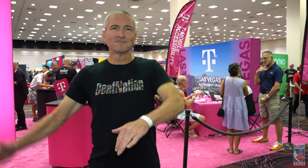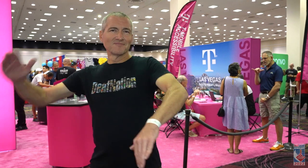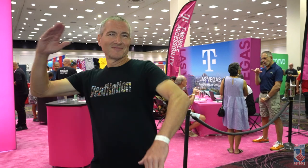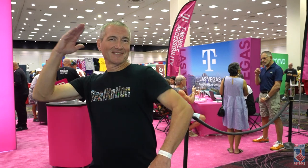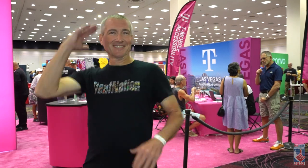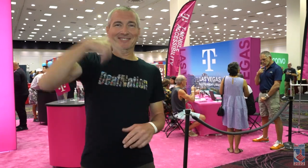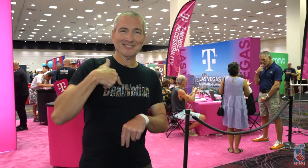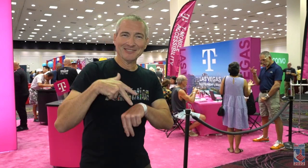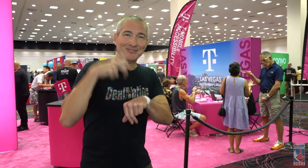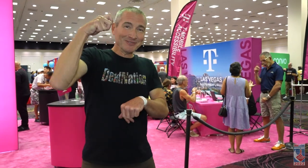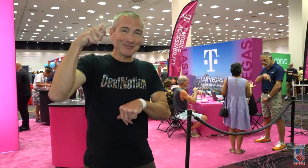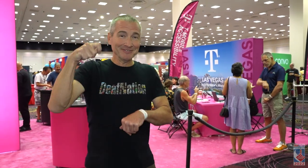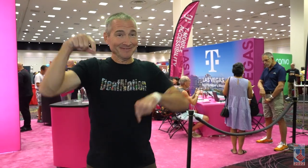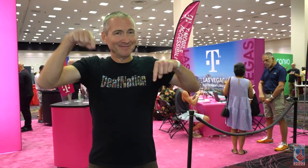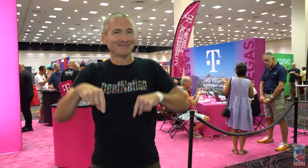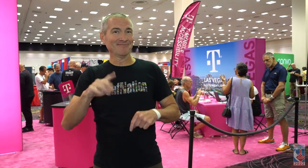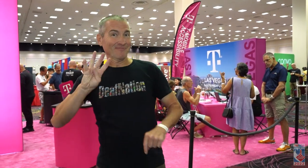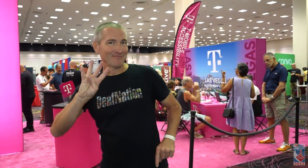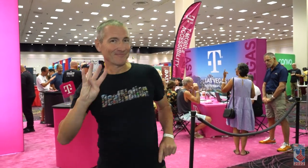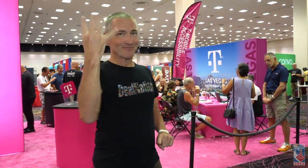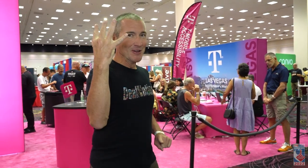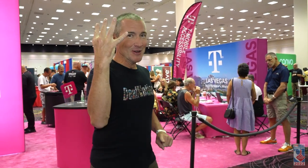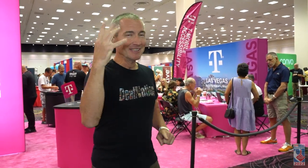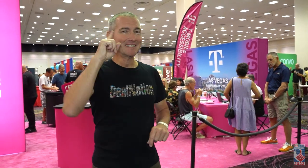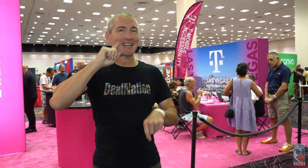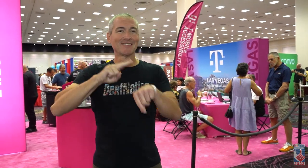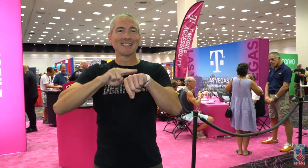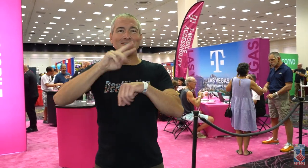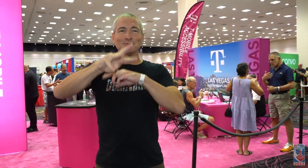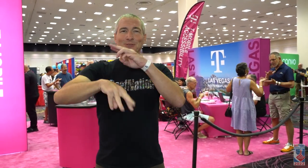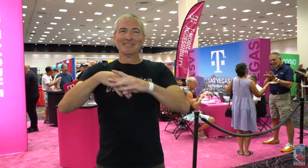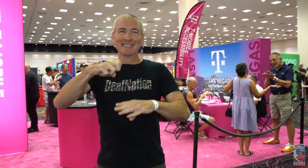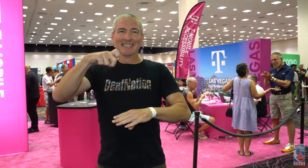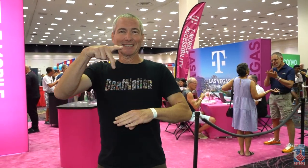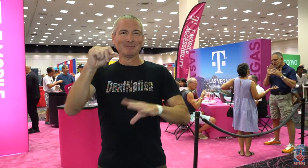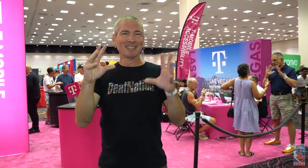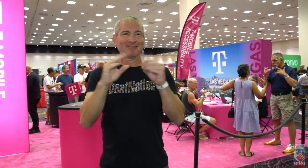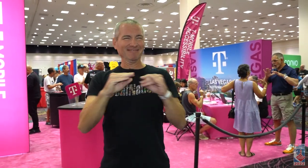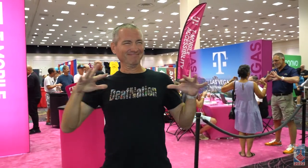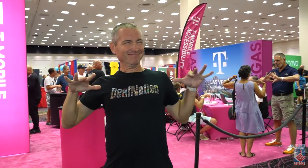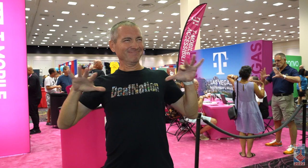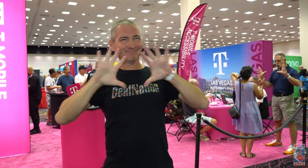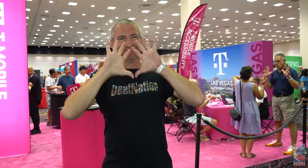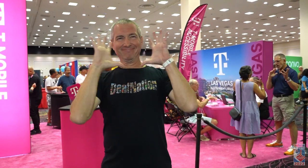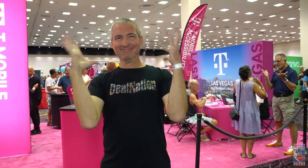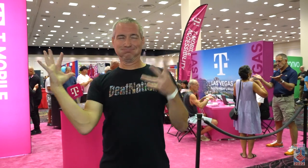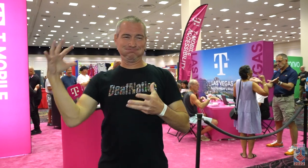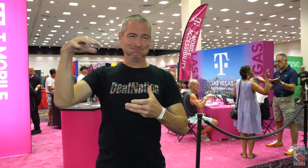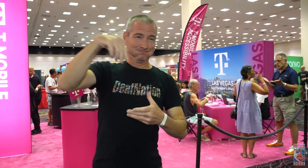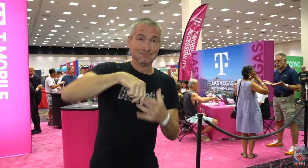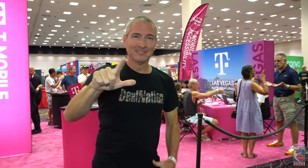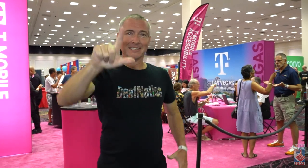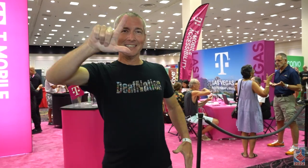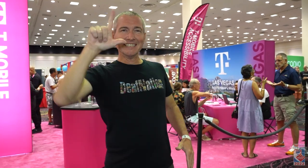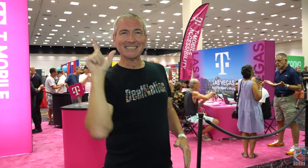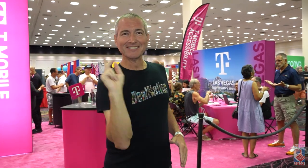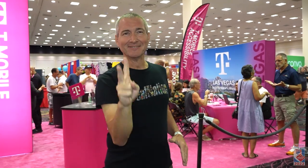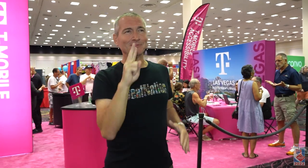Hi! I’m Joel Barish and I am here at the 4th DeafNation World Expo & Conference in Las Vegas!